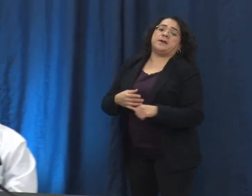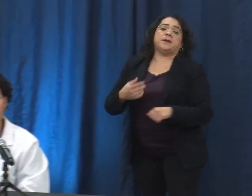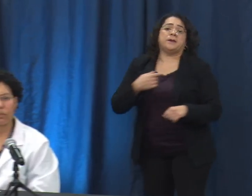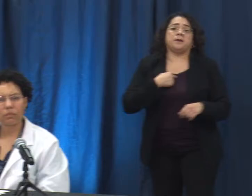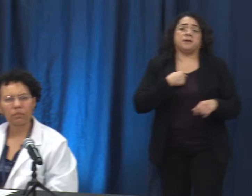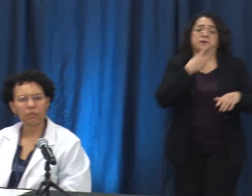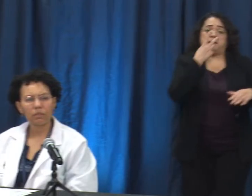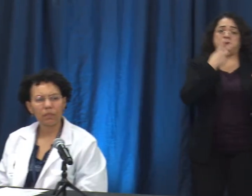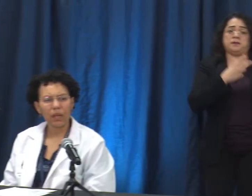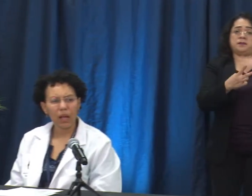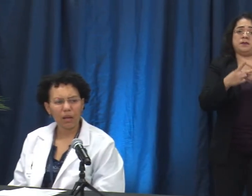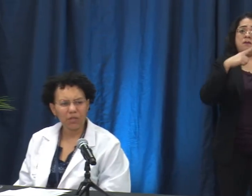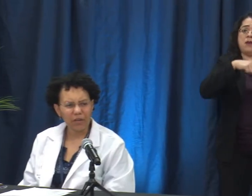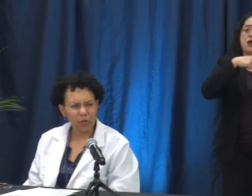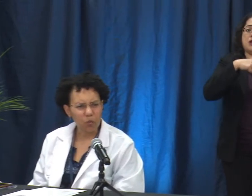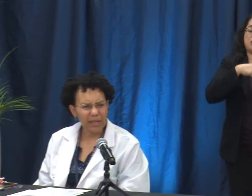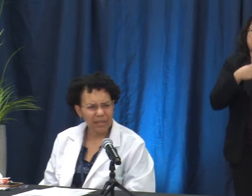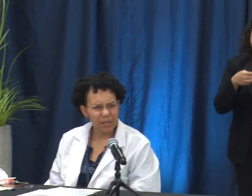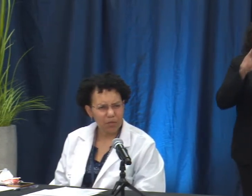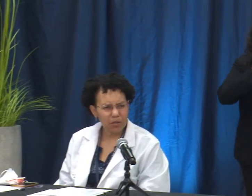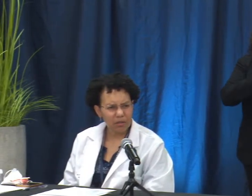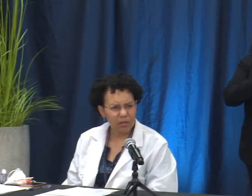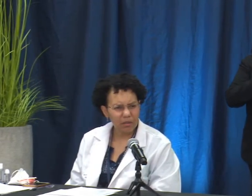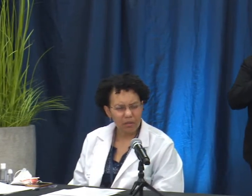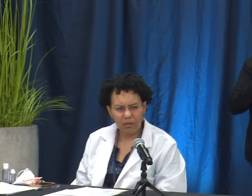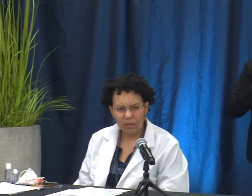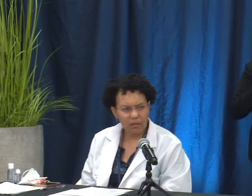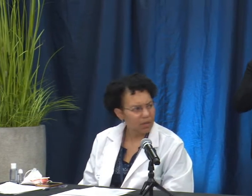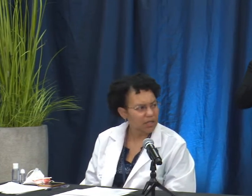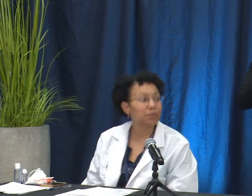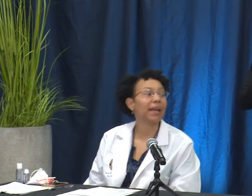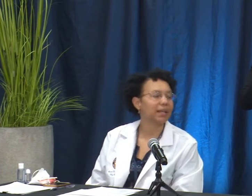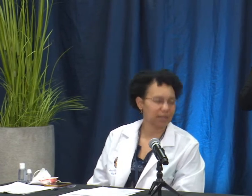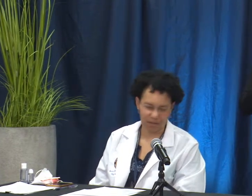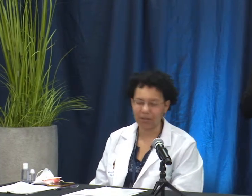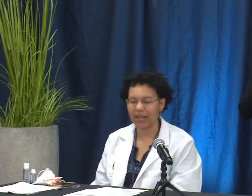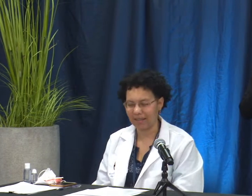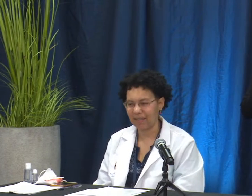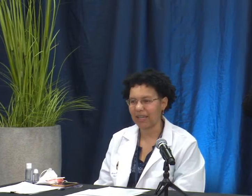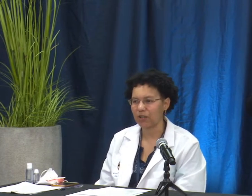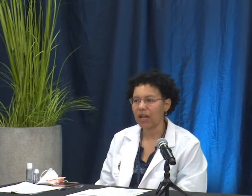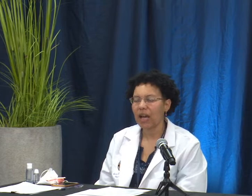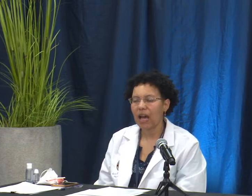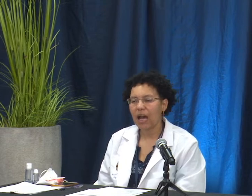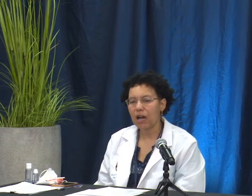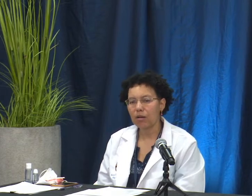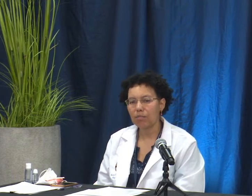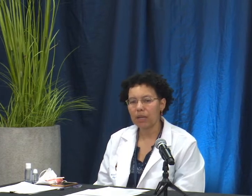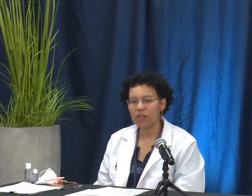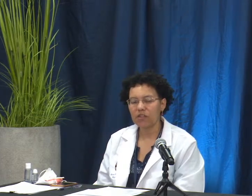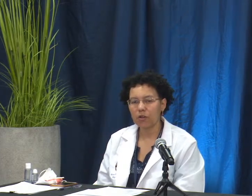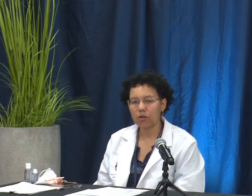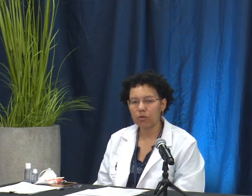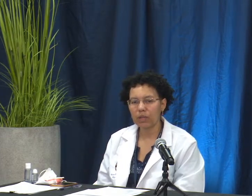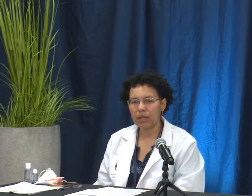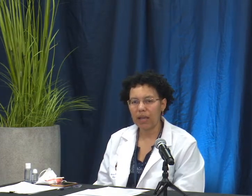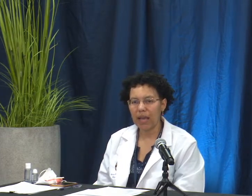few days? I'm sorry a what in number? A spike in numbers.